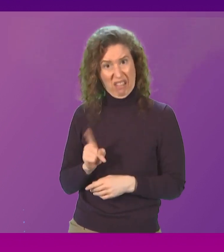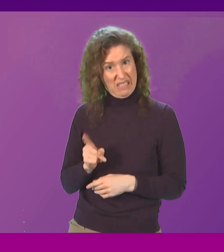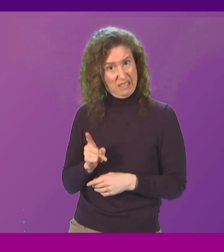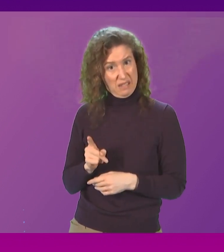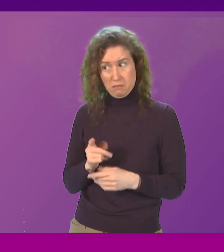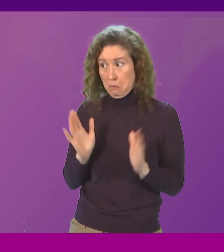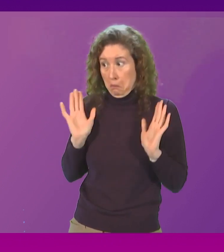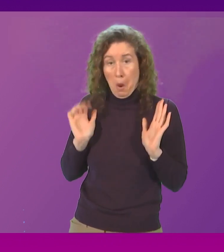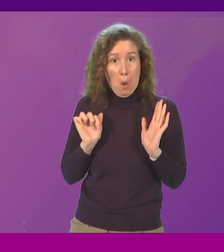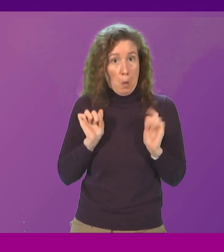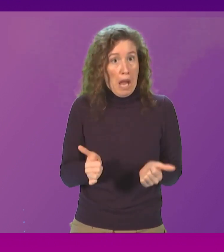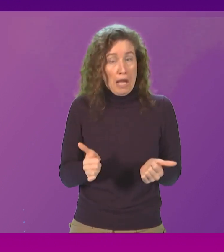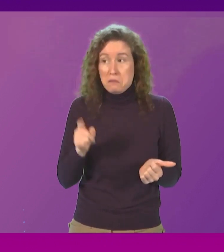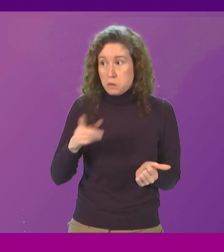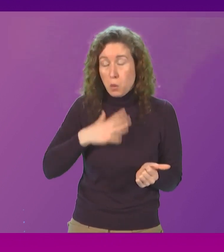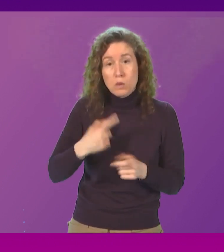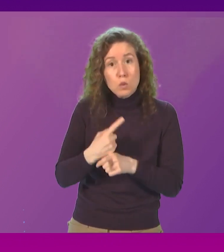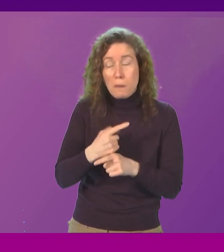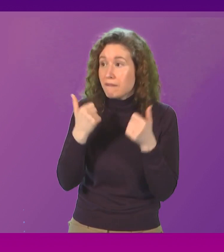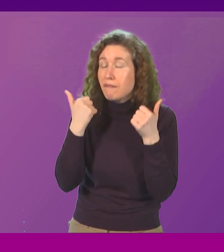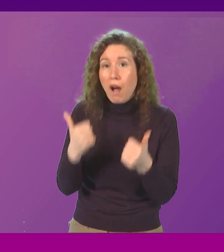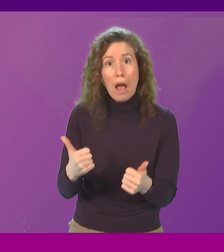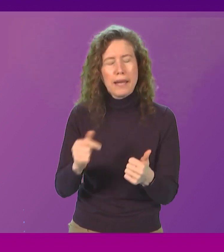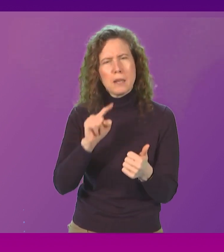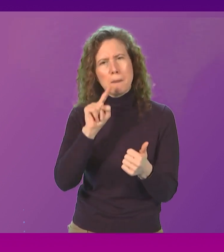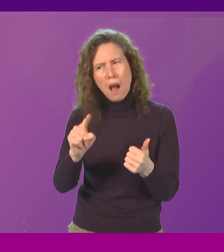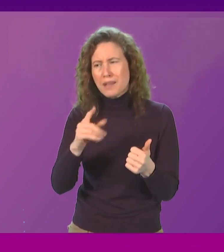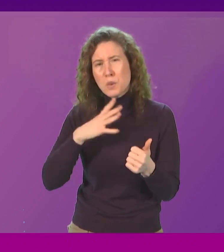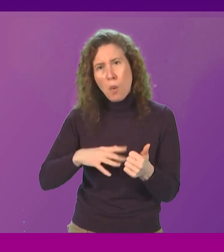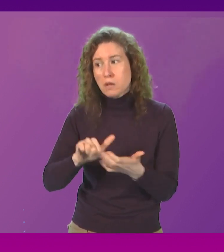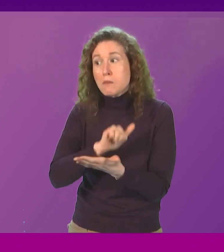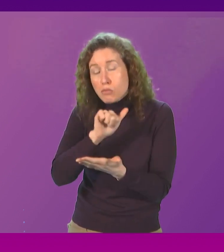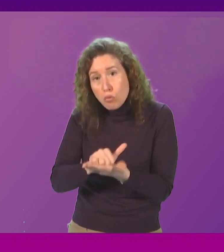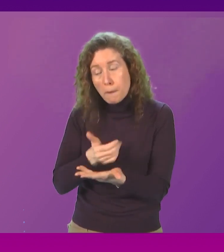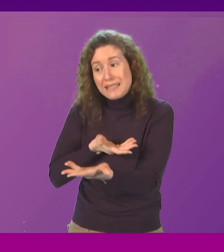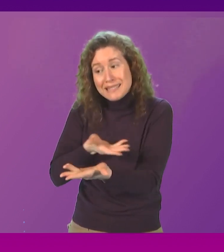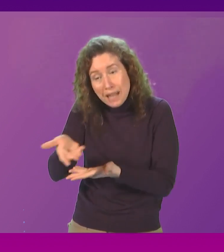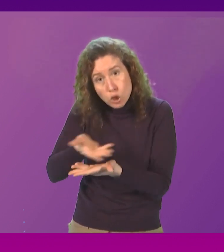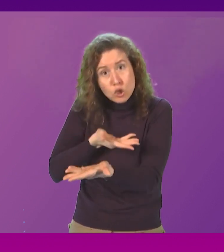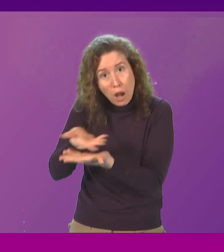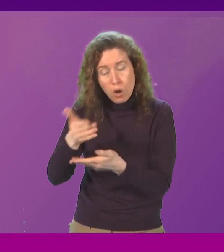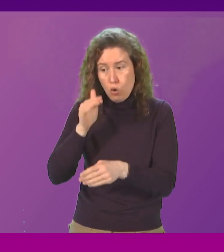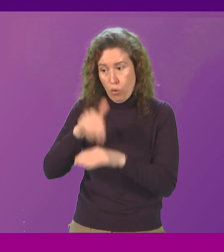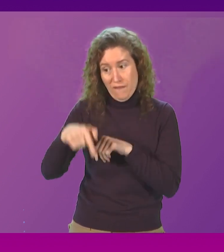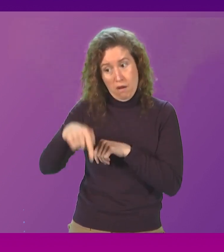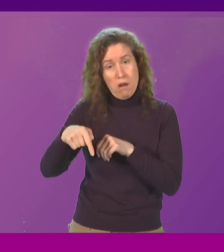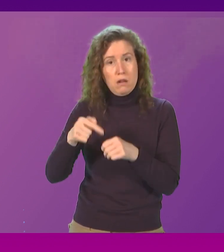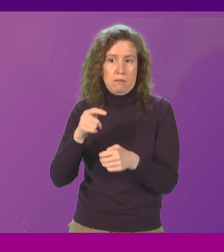That is fine, but if we are to have a proper interaction— It is about honesty and integrity.